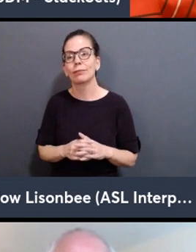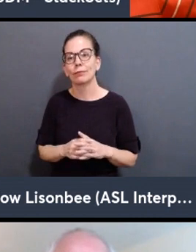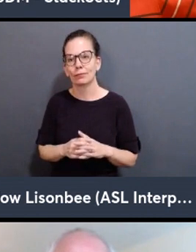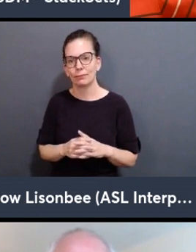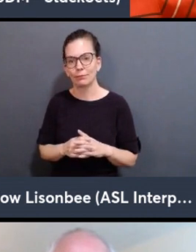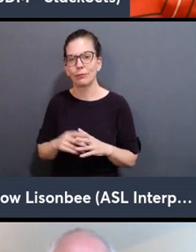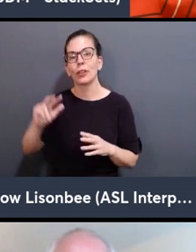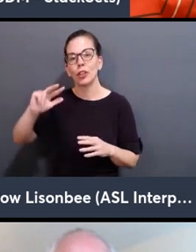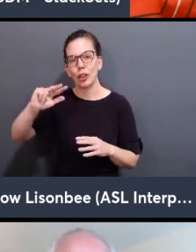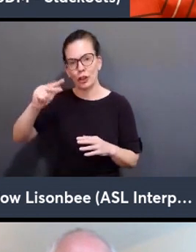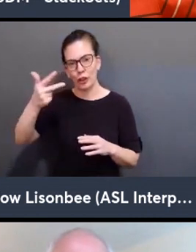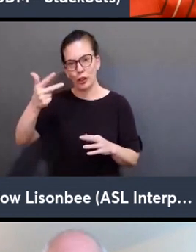Third one is ready.